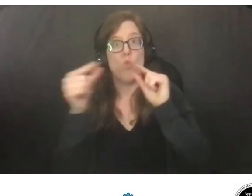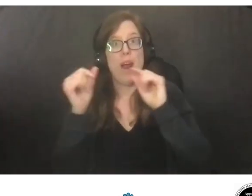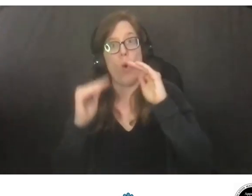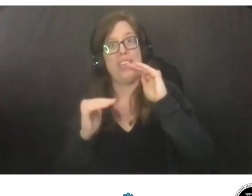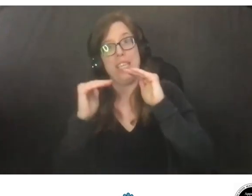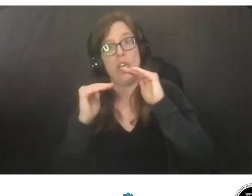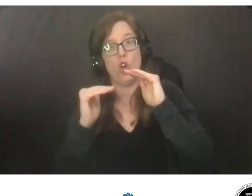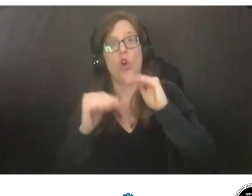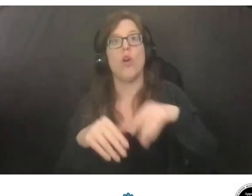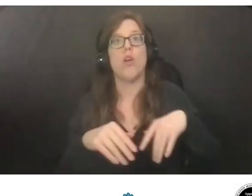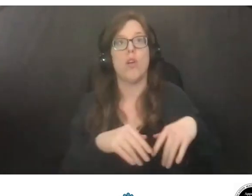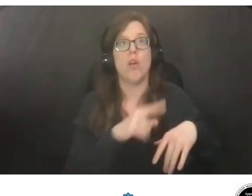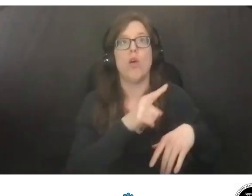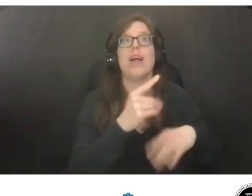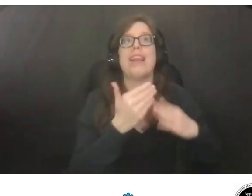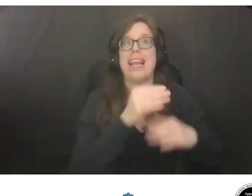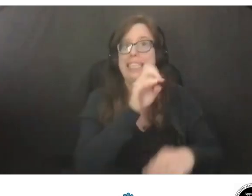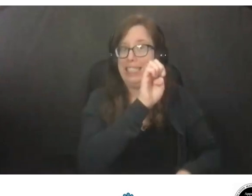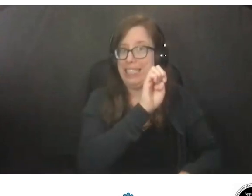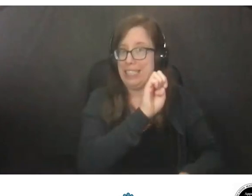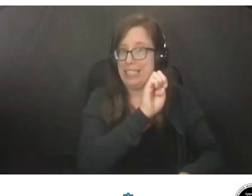Okay, lots of emerging.